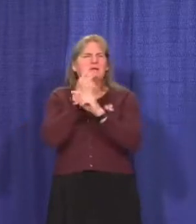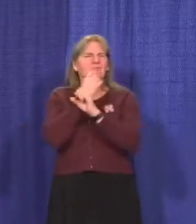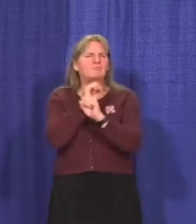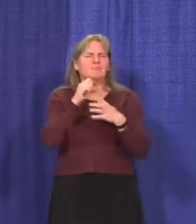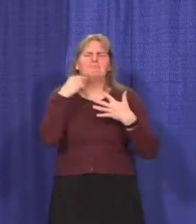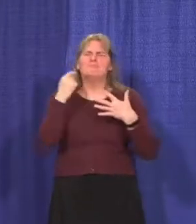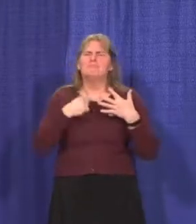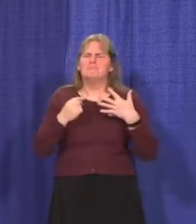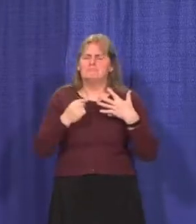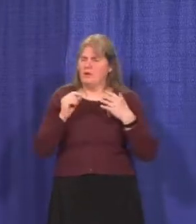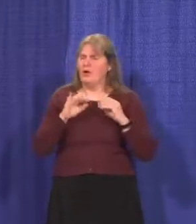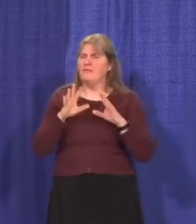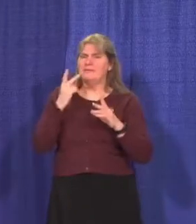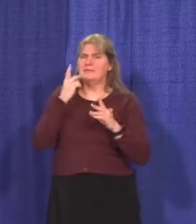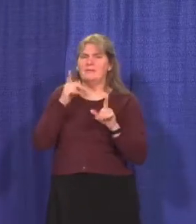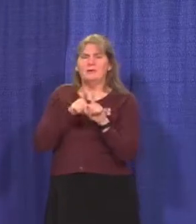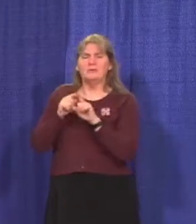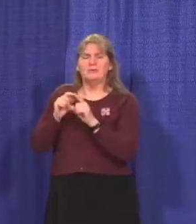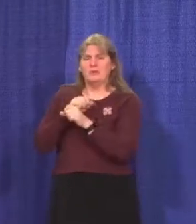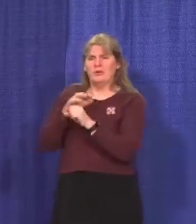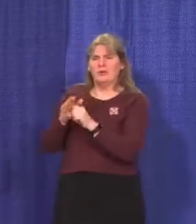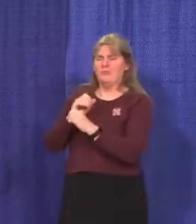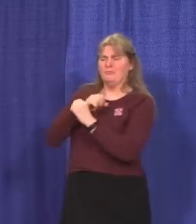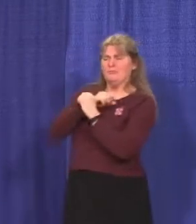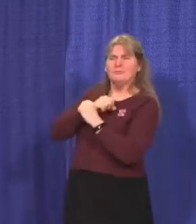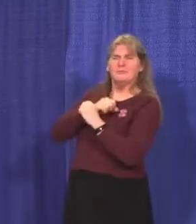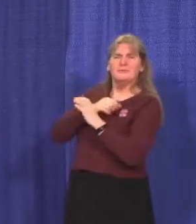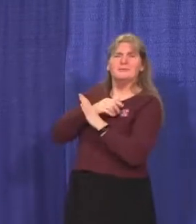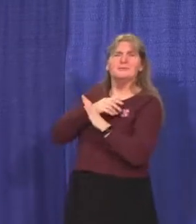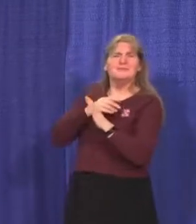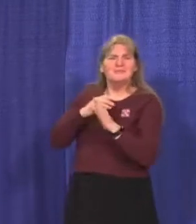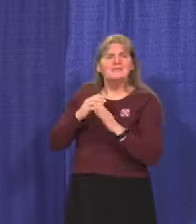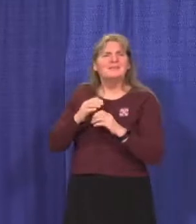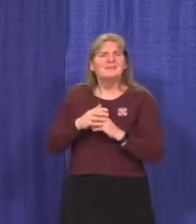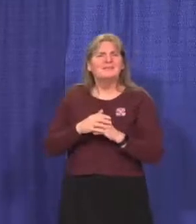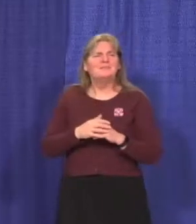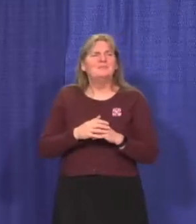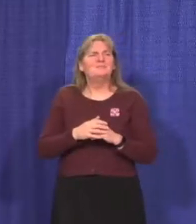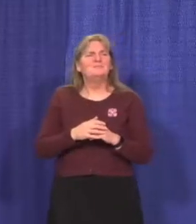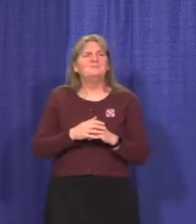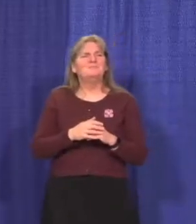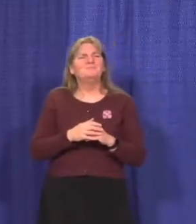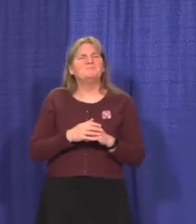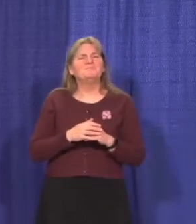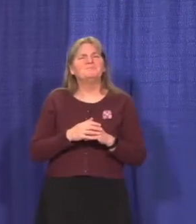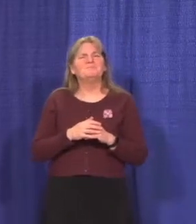With the ability of the mobile teams to reengage with